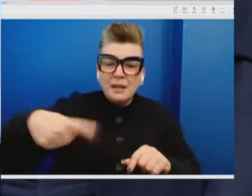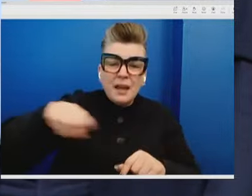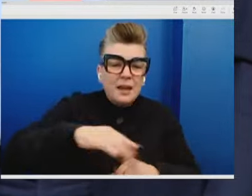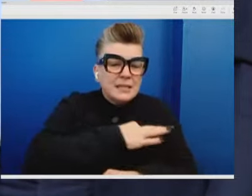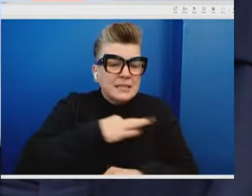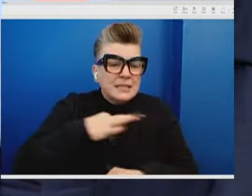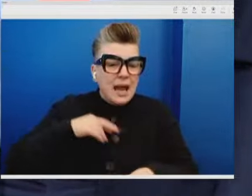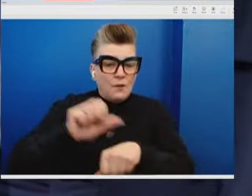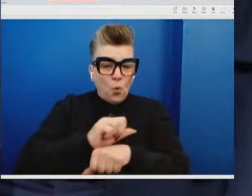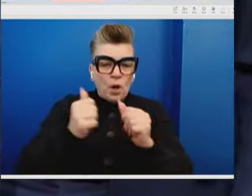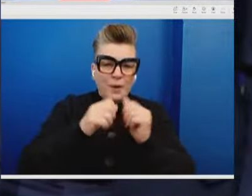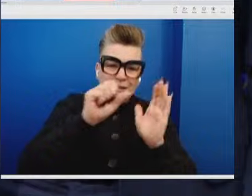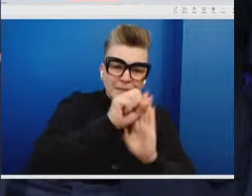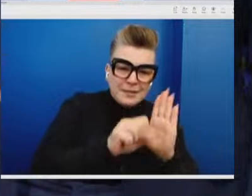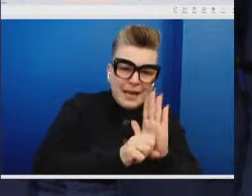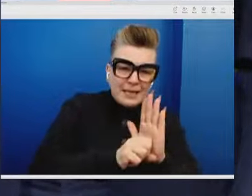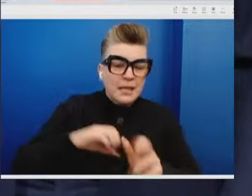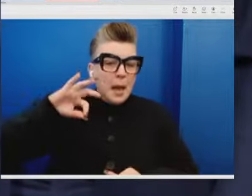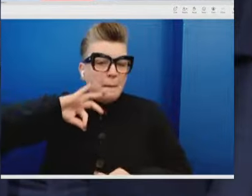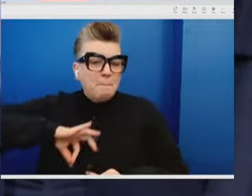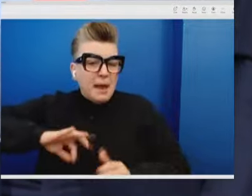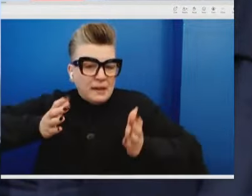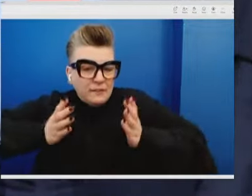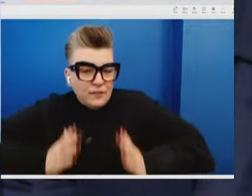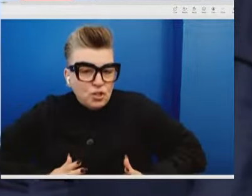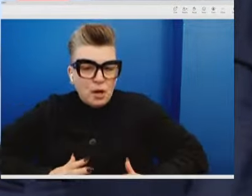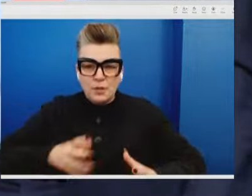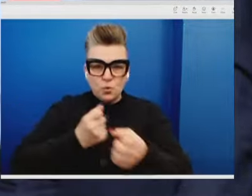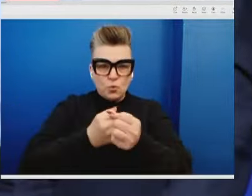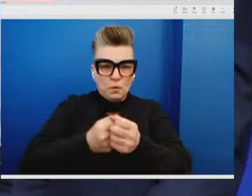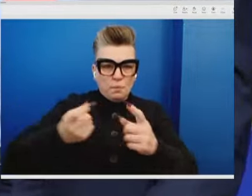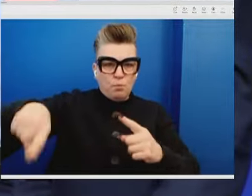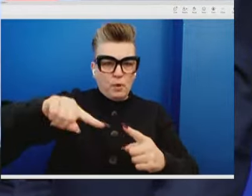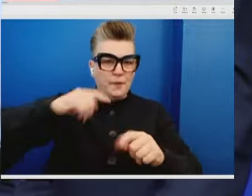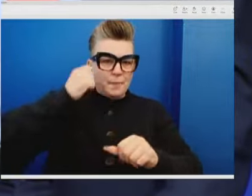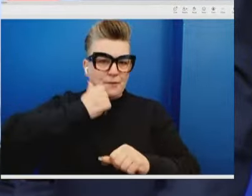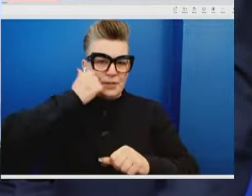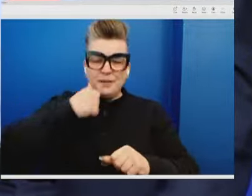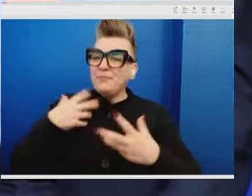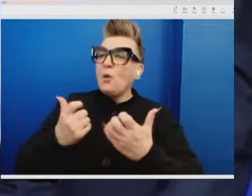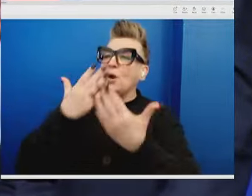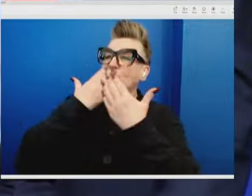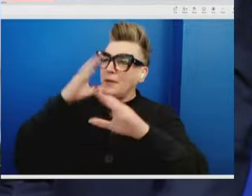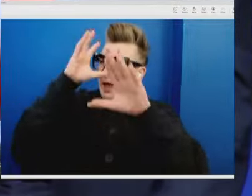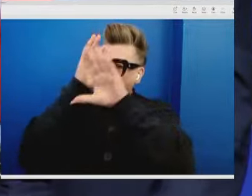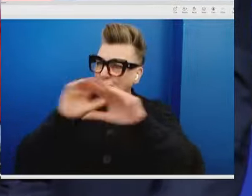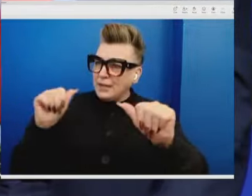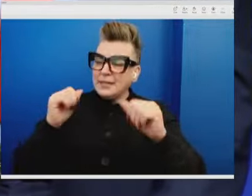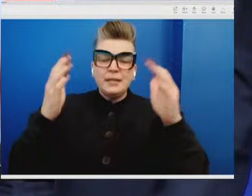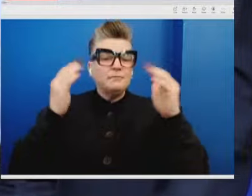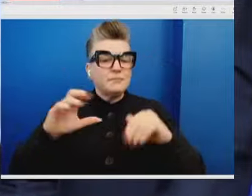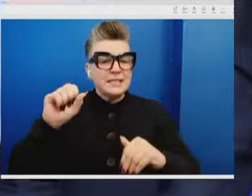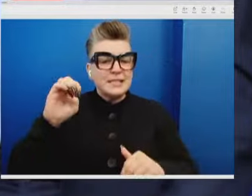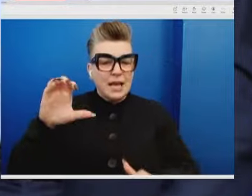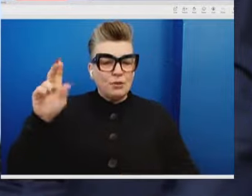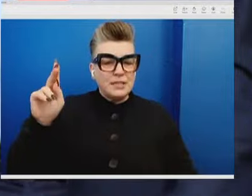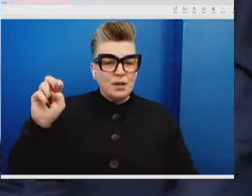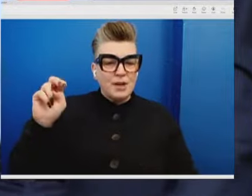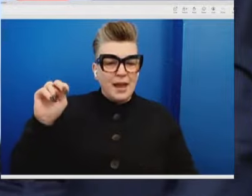to support them every day. I want to thank the President, Secretary Kennedy, and the Administrator for providing us honestly with this environment that allows us to go in,